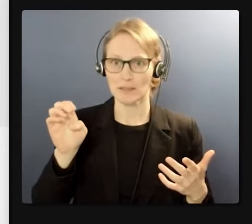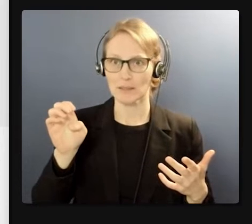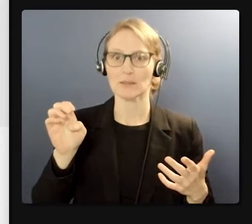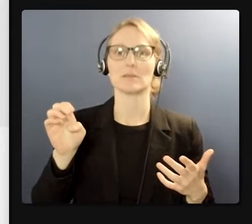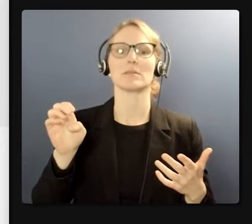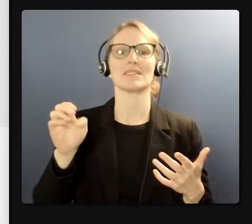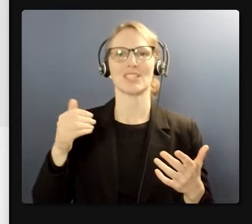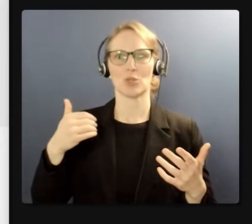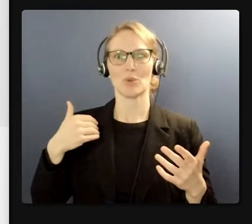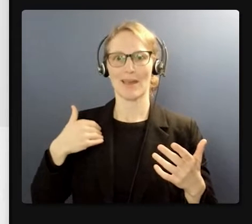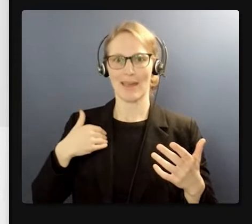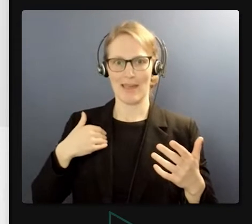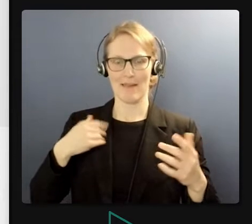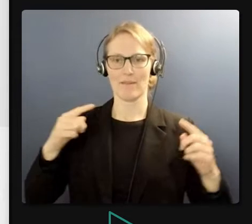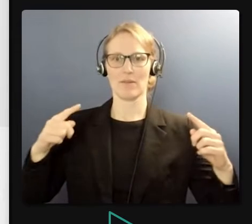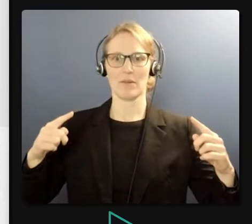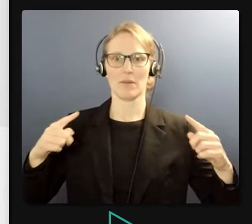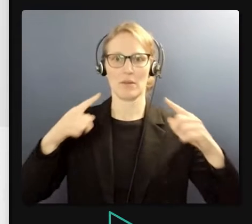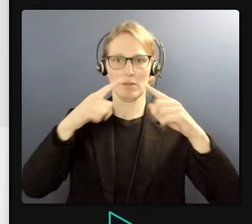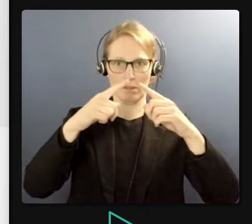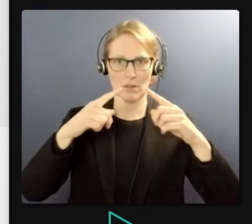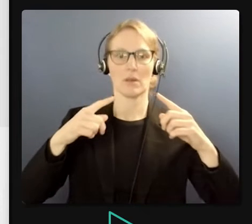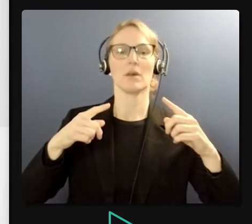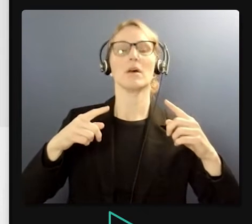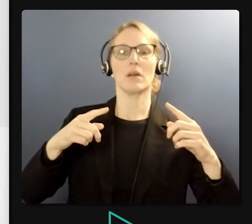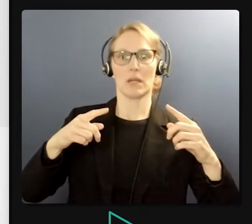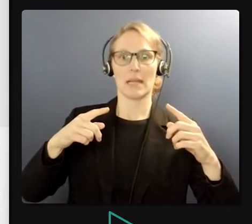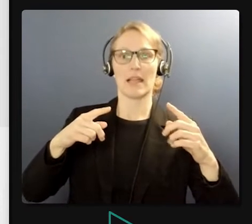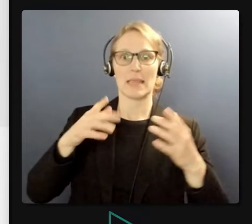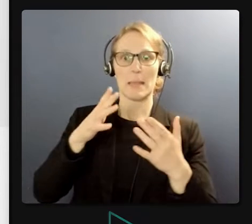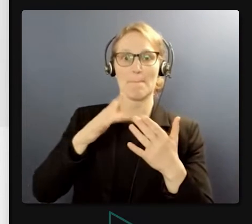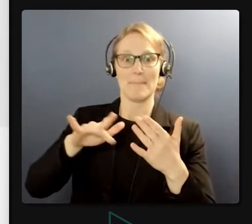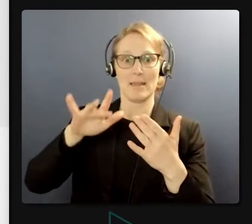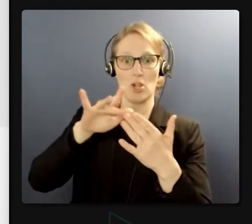reduced down to the plane in the middle. Or the lower plane.